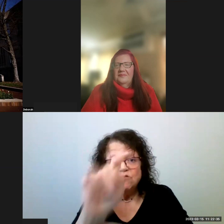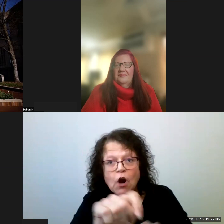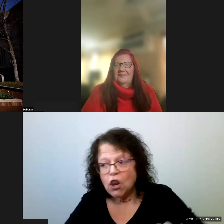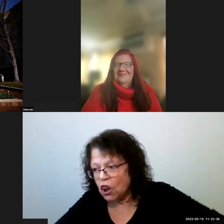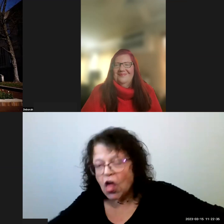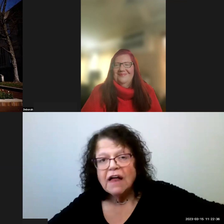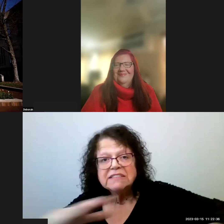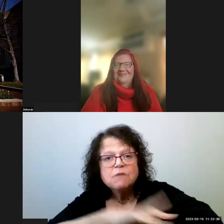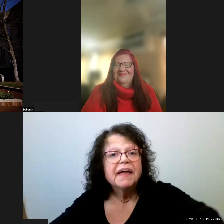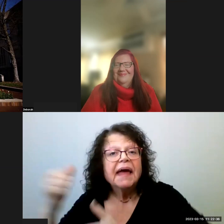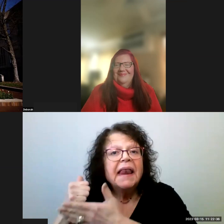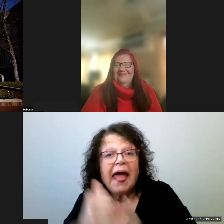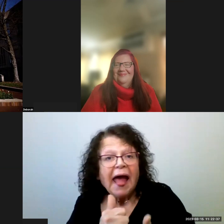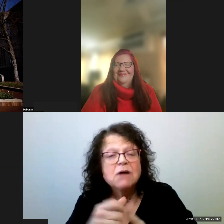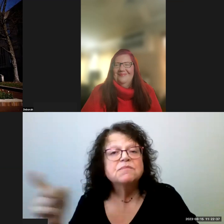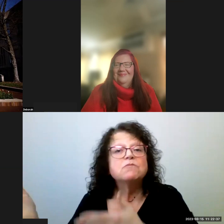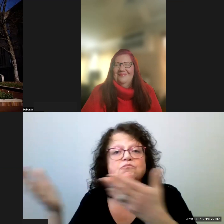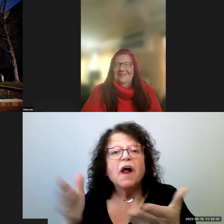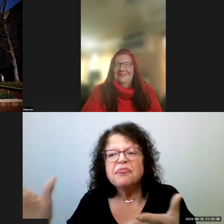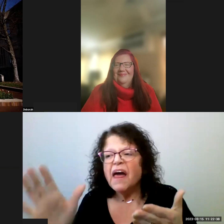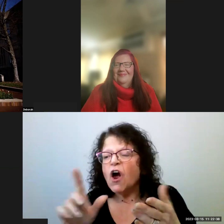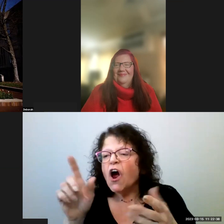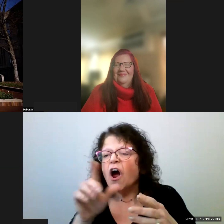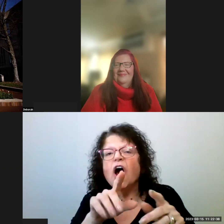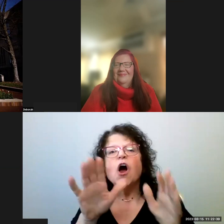long tables so they could be apart and brought their Chrome Books to get their schoolwork